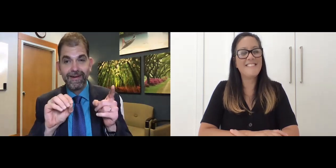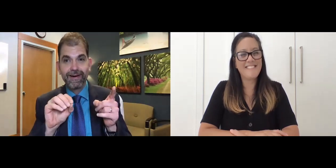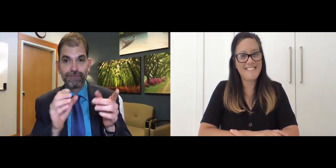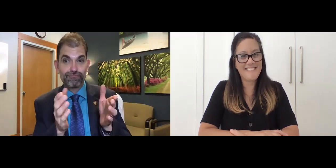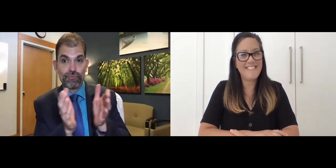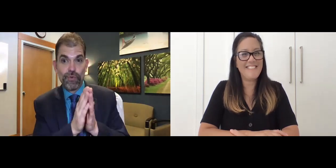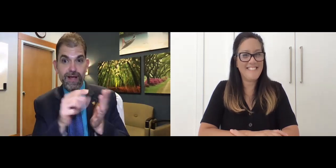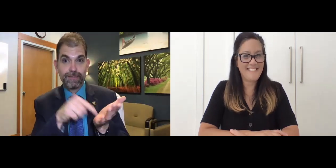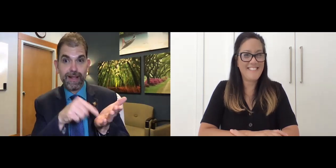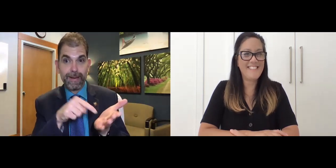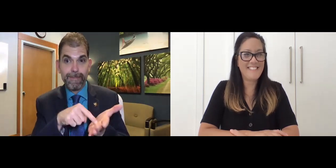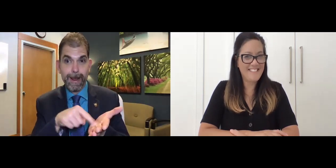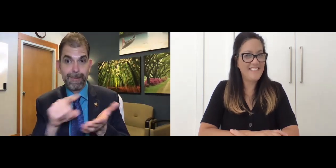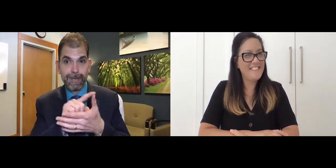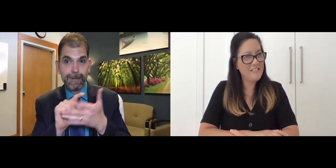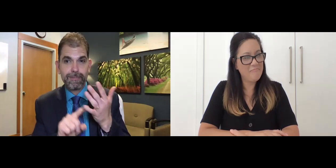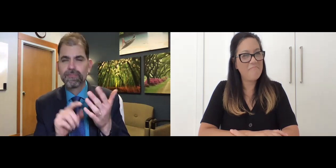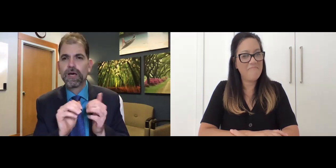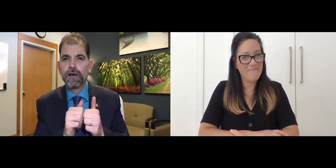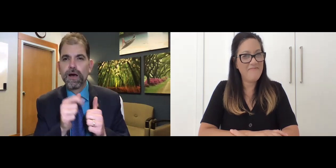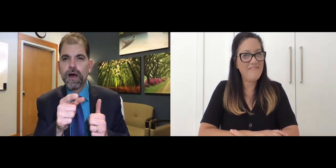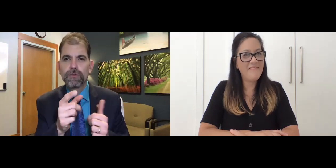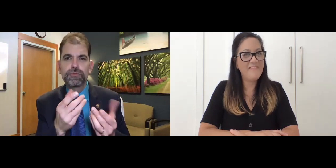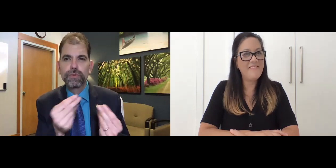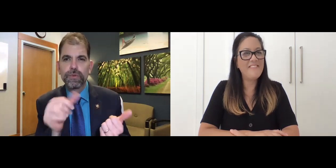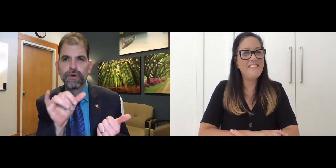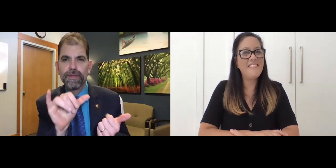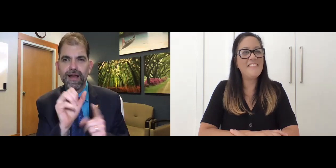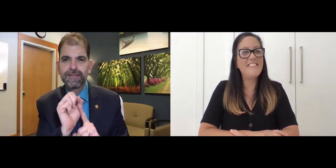company requesting payment information. How would